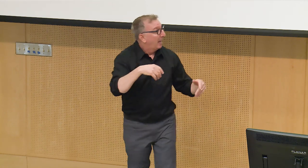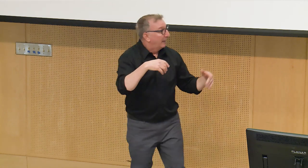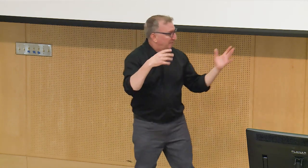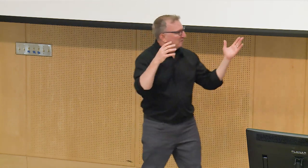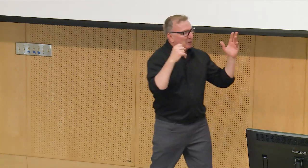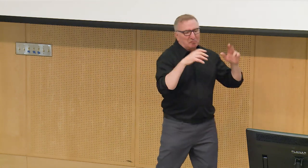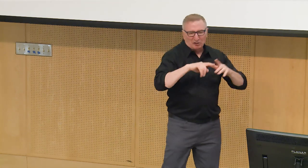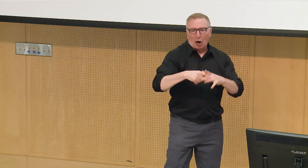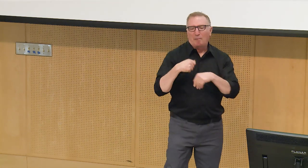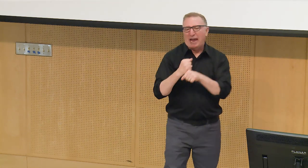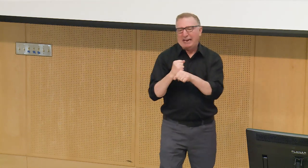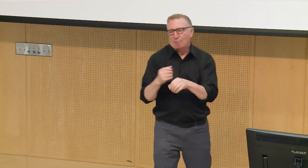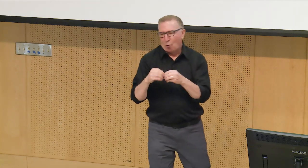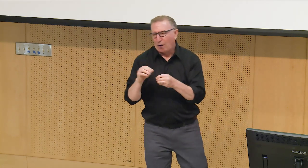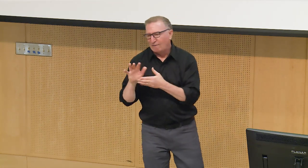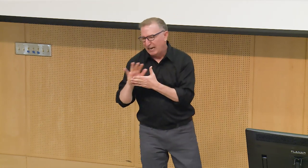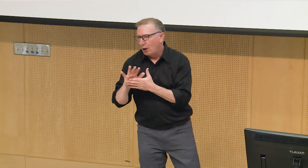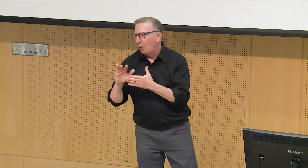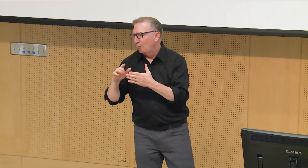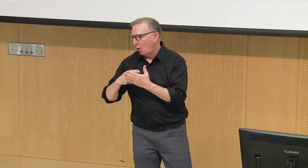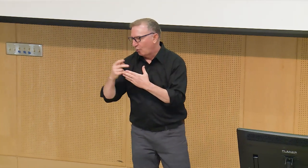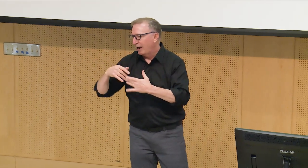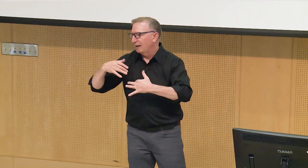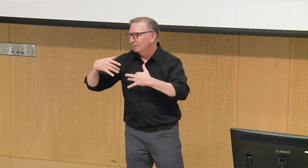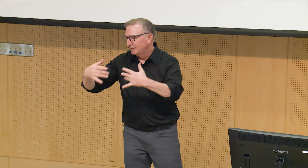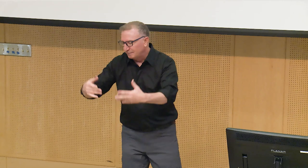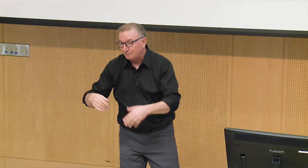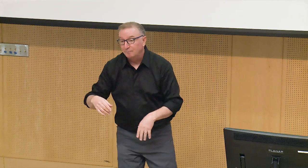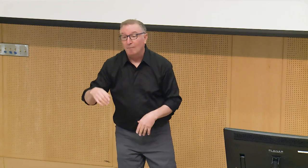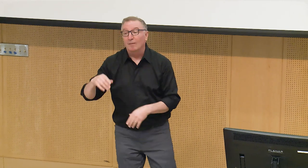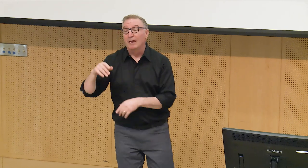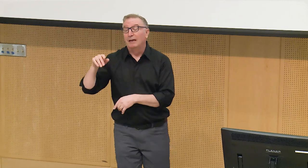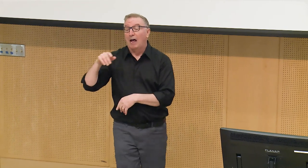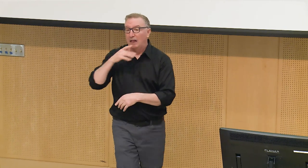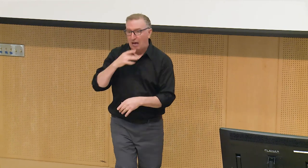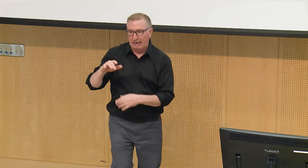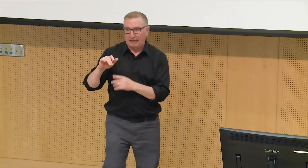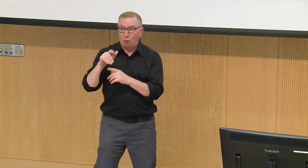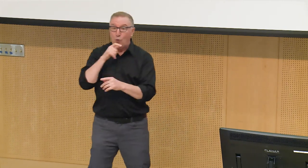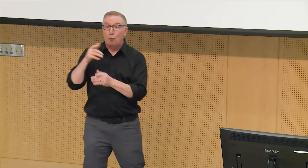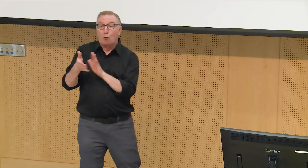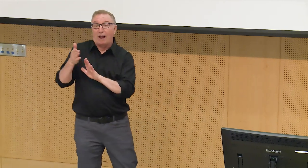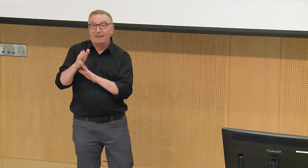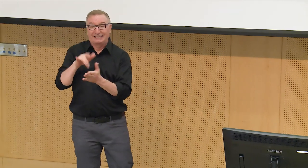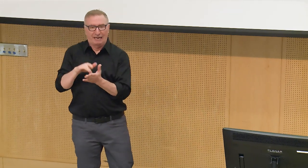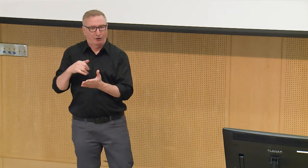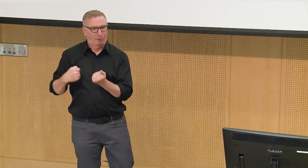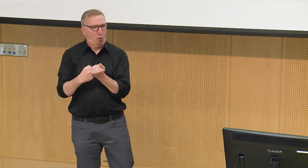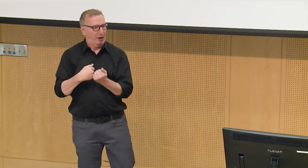And then eventually, that's how I got into video production. Luckily, who was running the center supported me